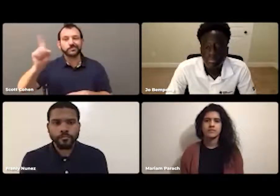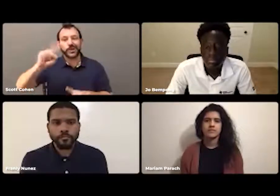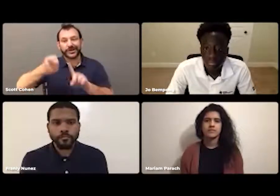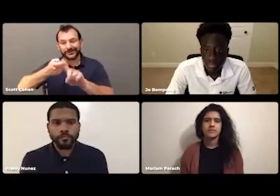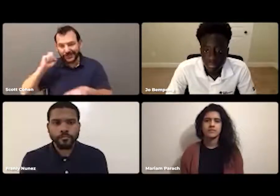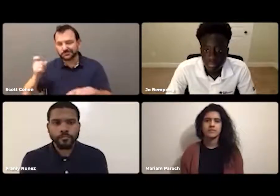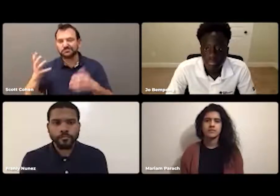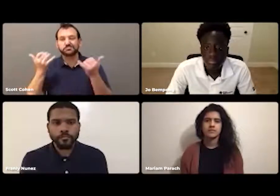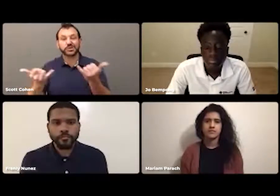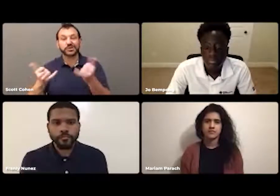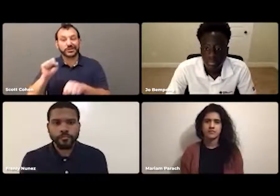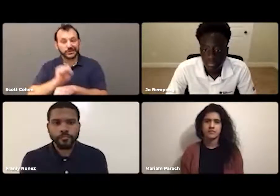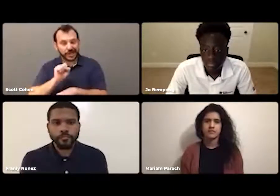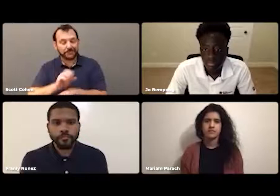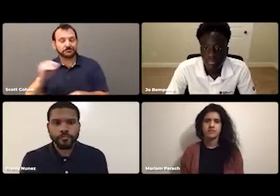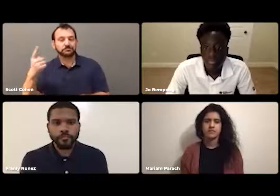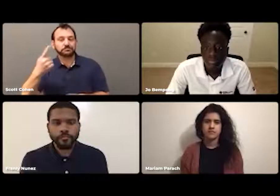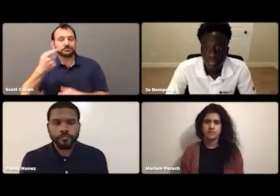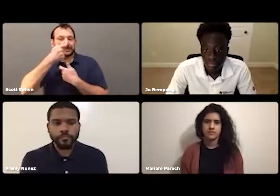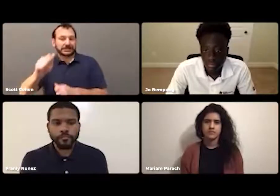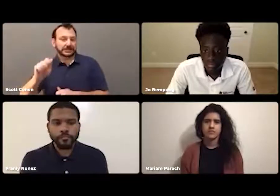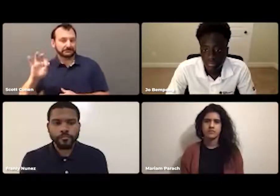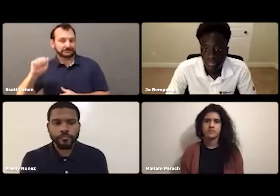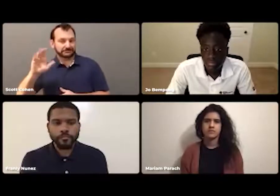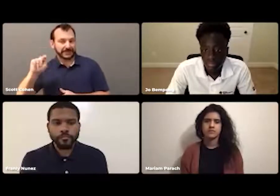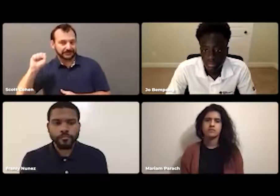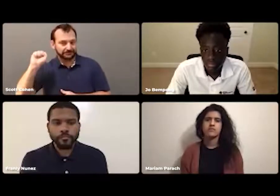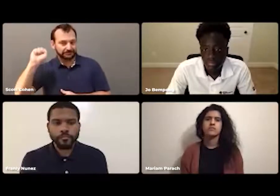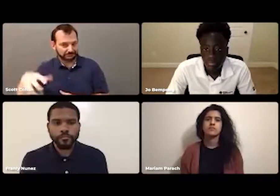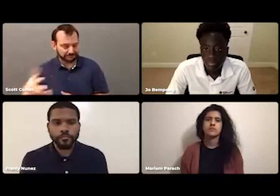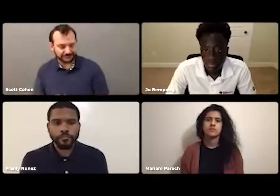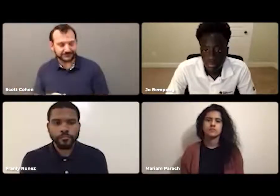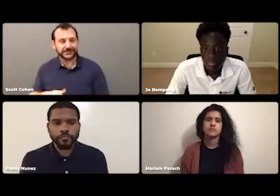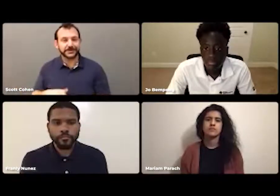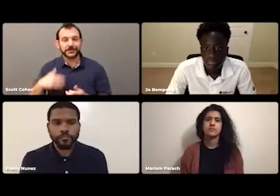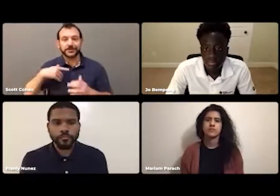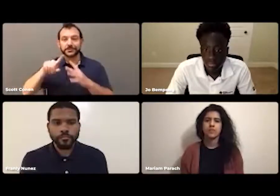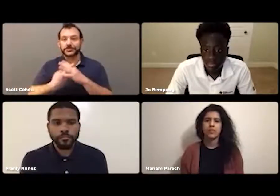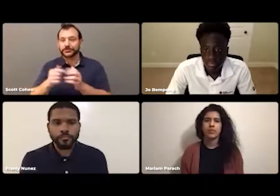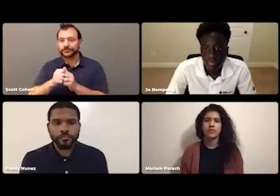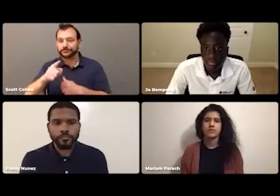Say your name, your name sign, where you are currently at, and an interesting fact about